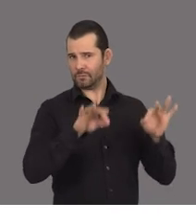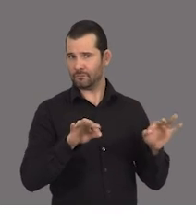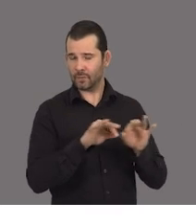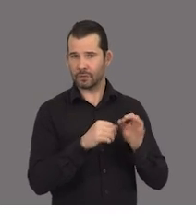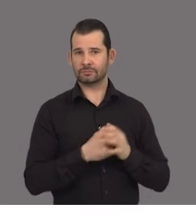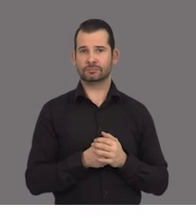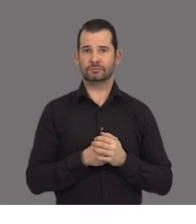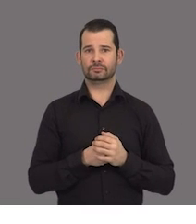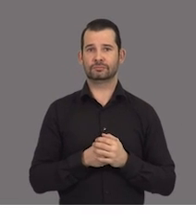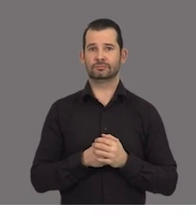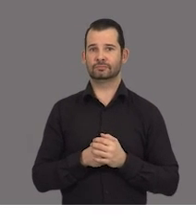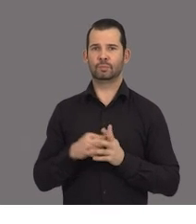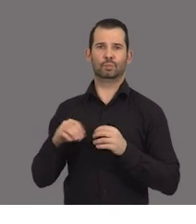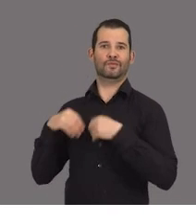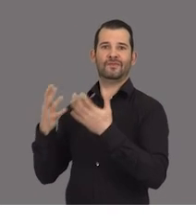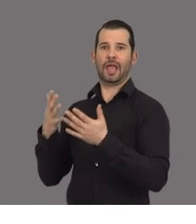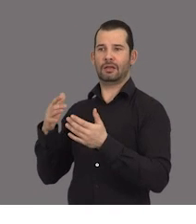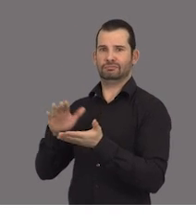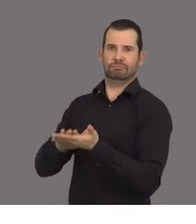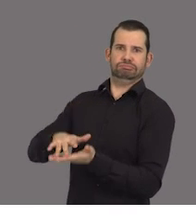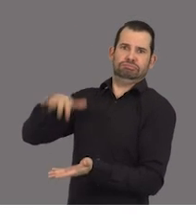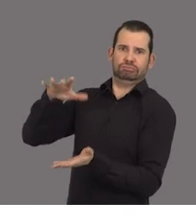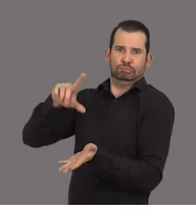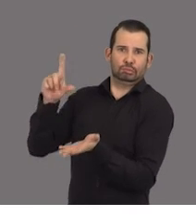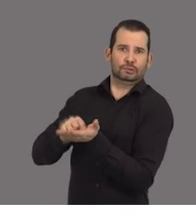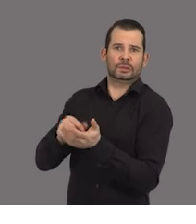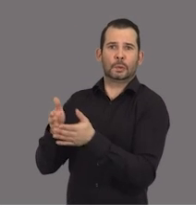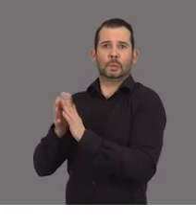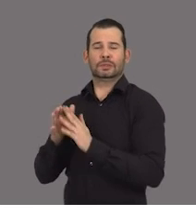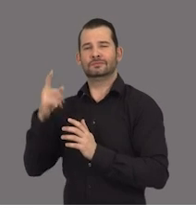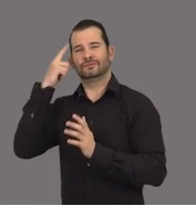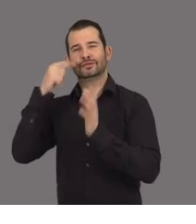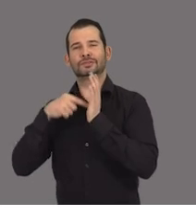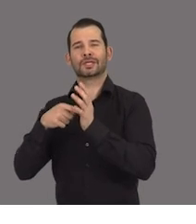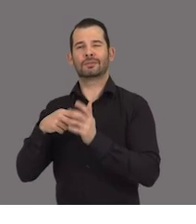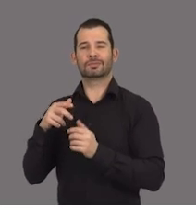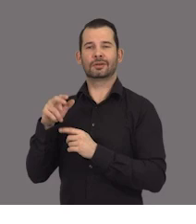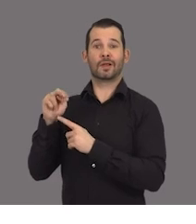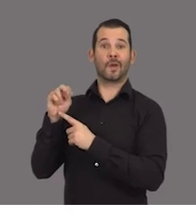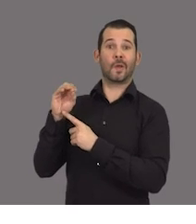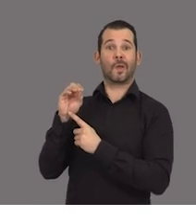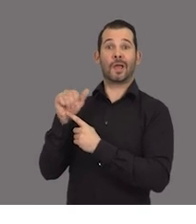provide bulk printout requests [for example, notices of assessment] to